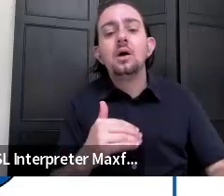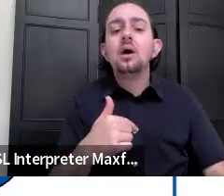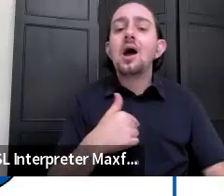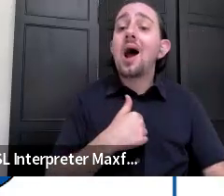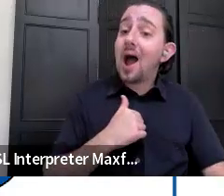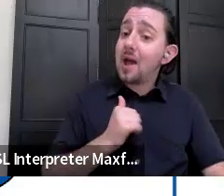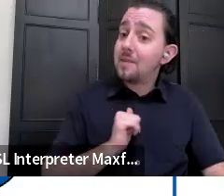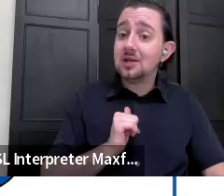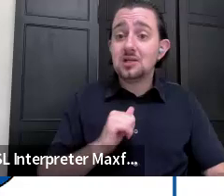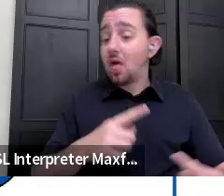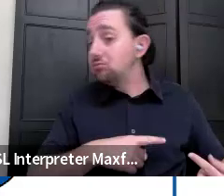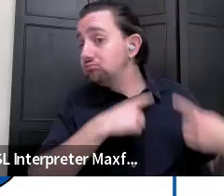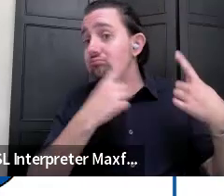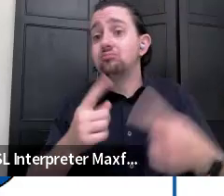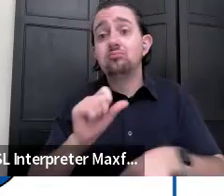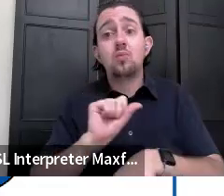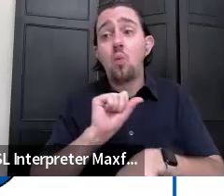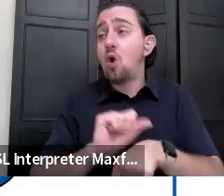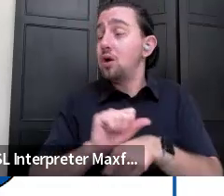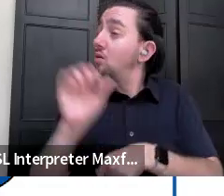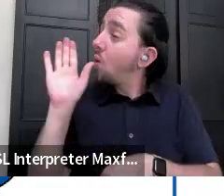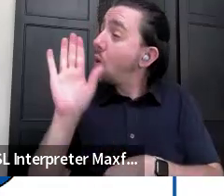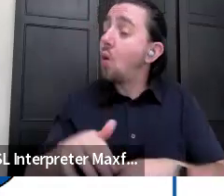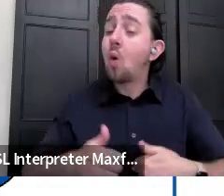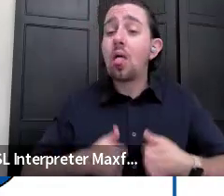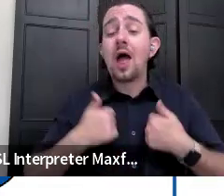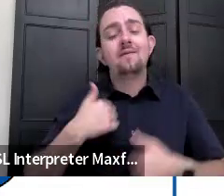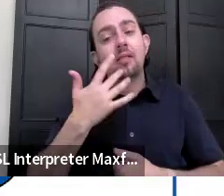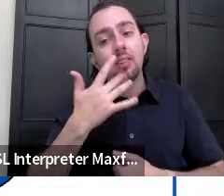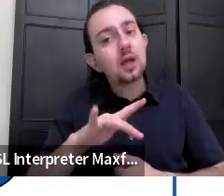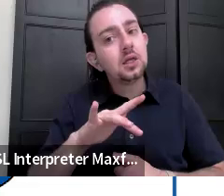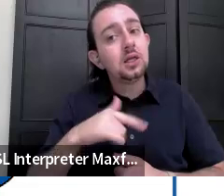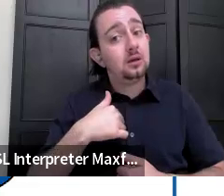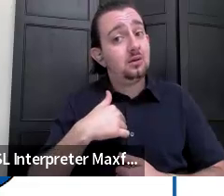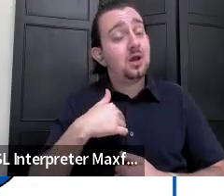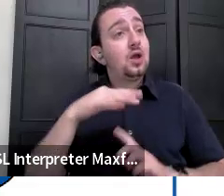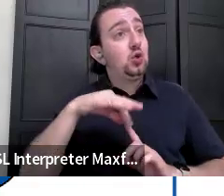whole life as somebody with a disability. I'm very, very fortunate in that respect.